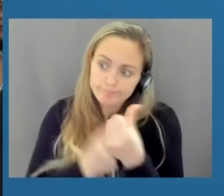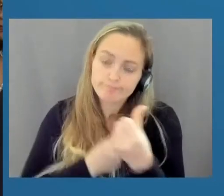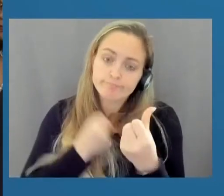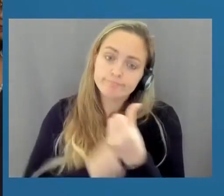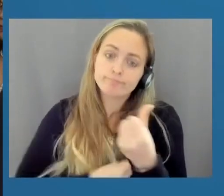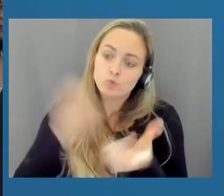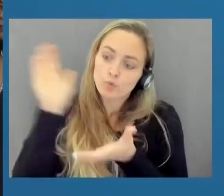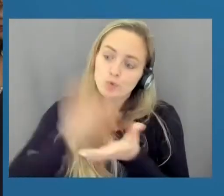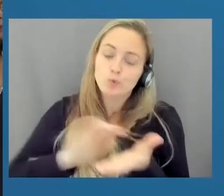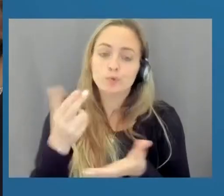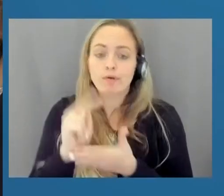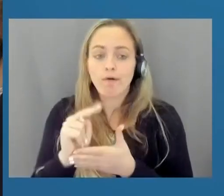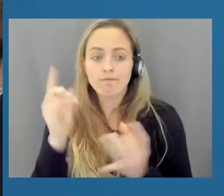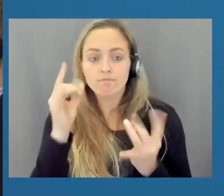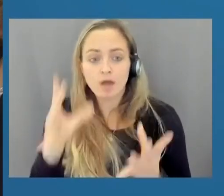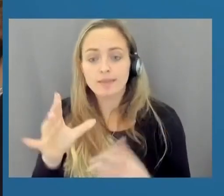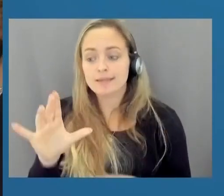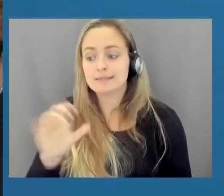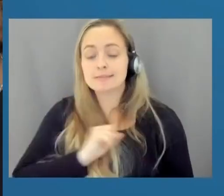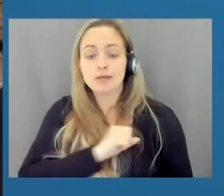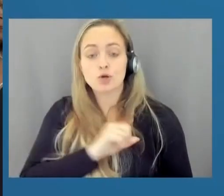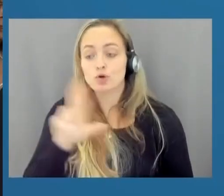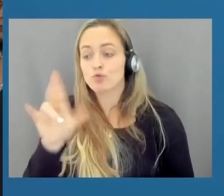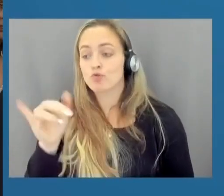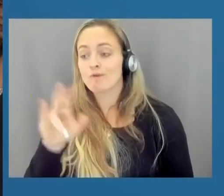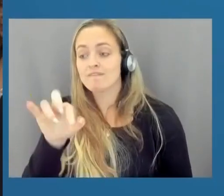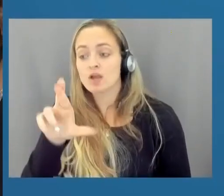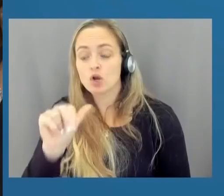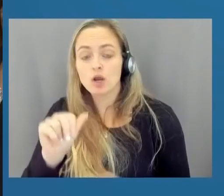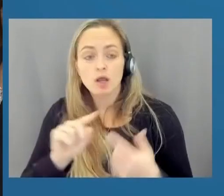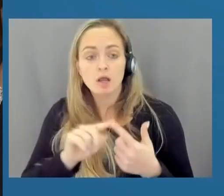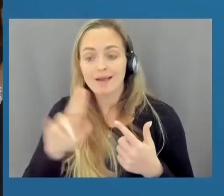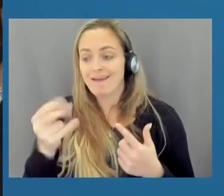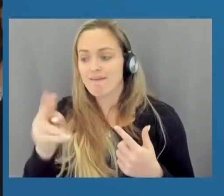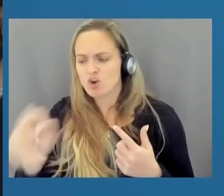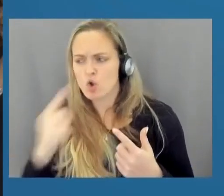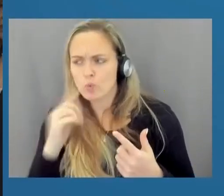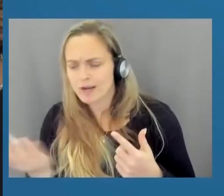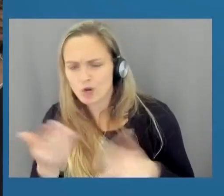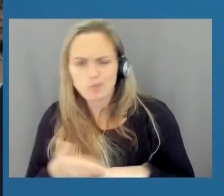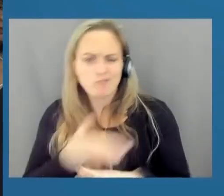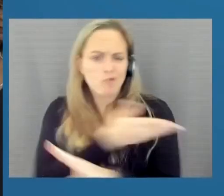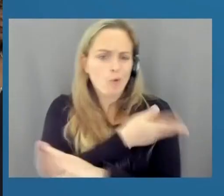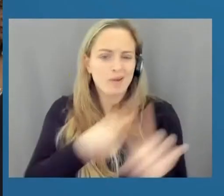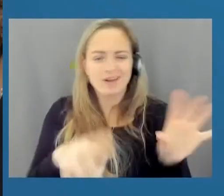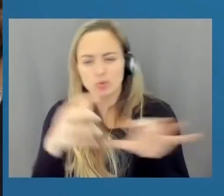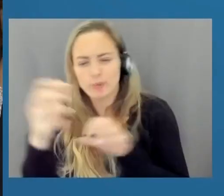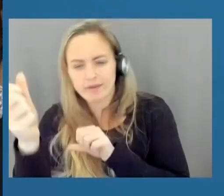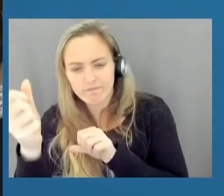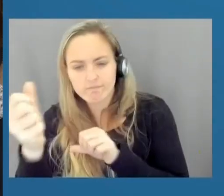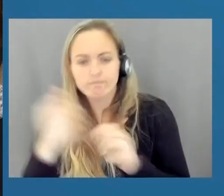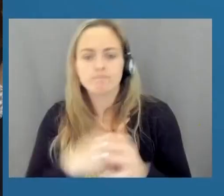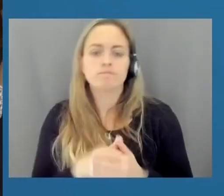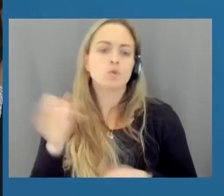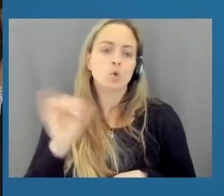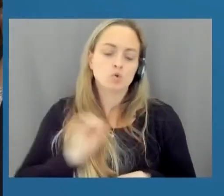I'm joined by Senator Rivera. I know Senator Kavanaugh and Senator Fahey were here earlier but had to depart, um, and also Senator Myre and Sarah Holman Siegel,